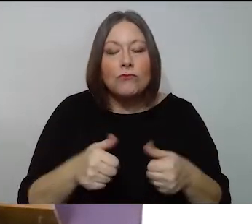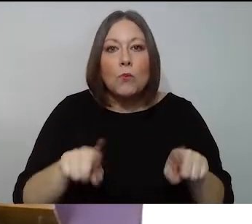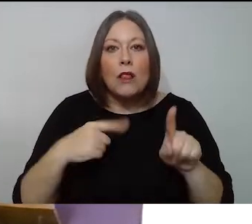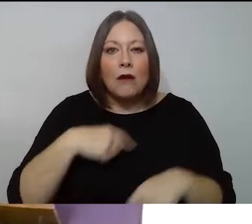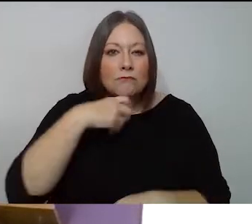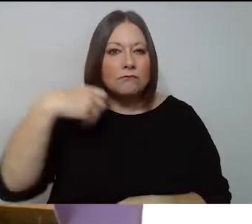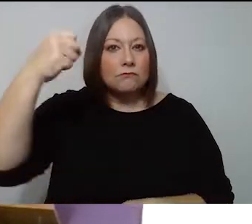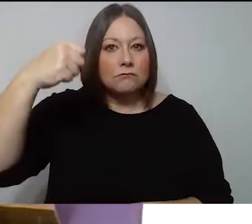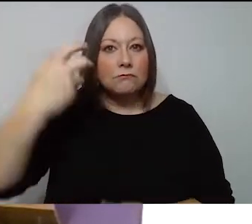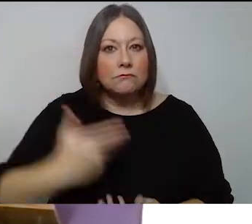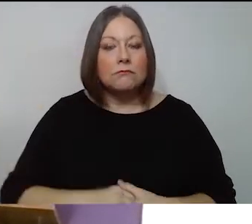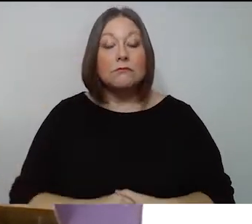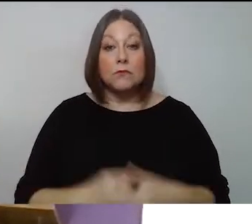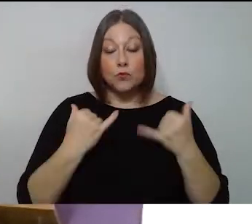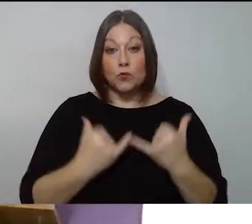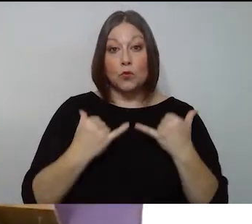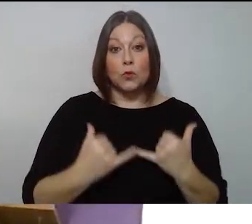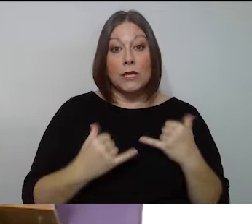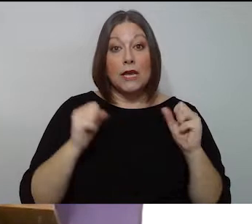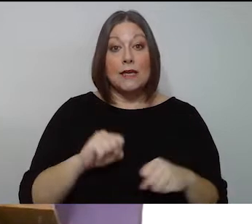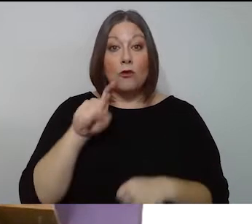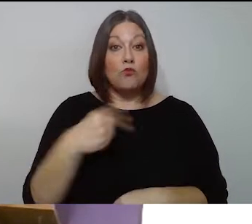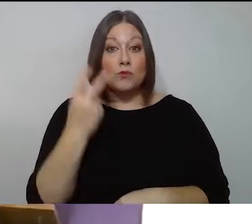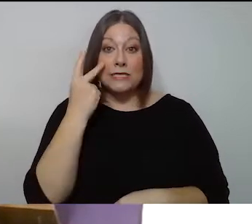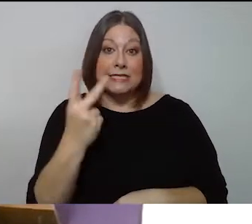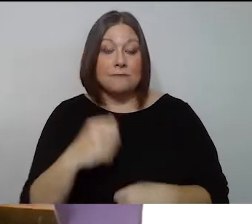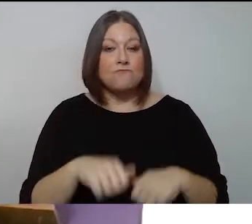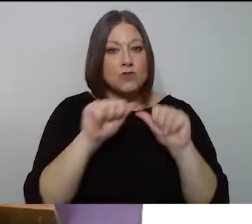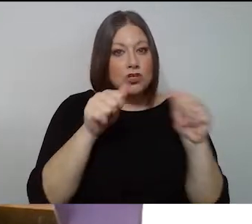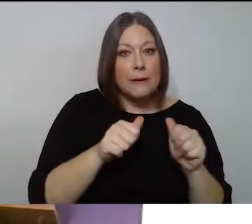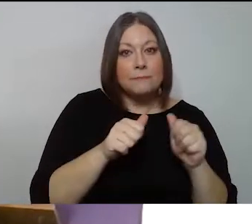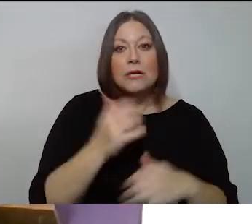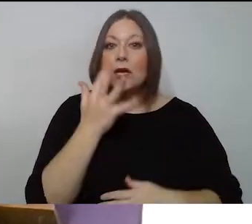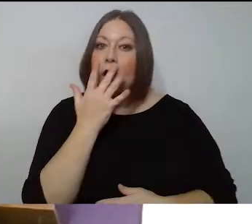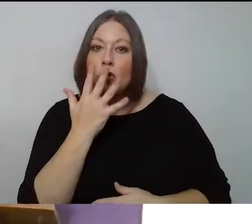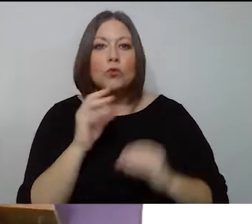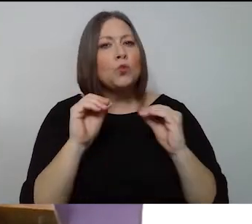Currently I'm only able to see shapes and color with no detail.